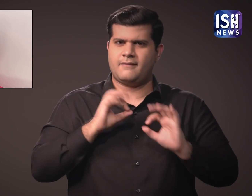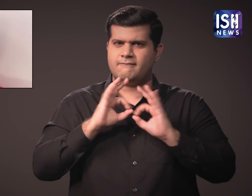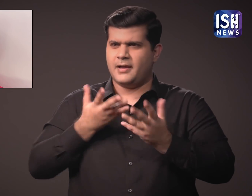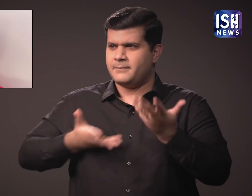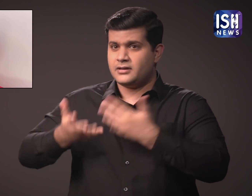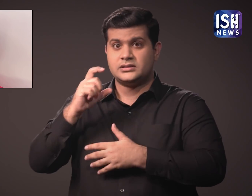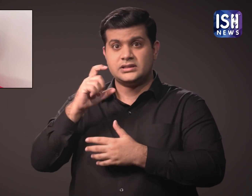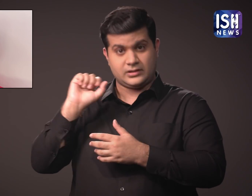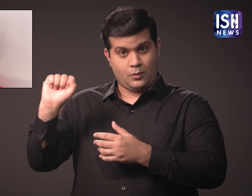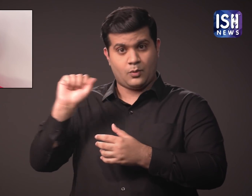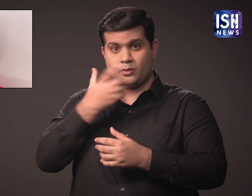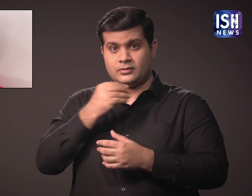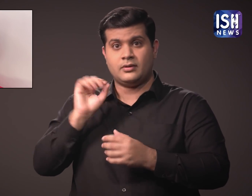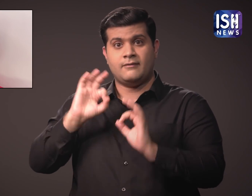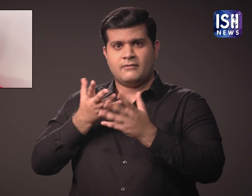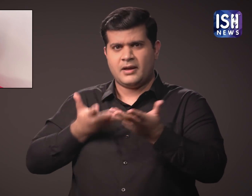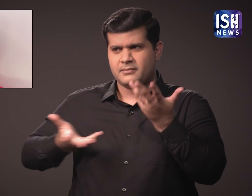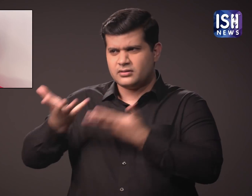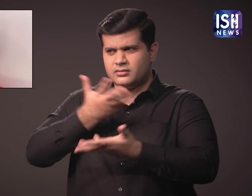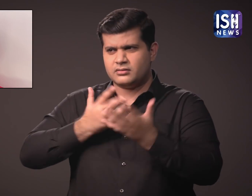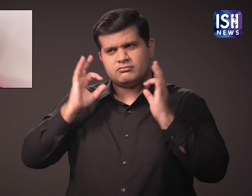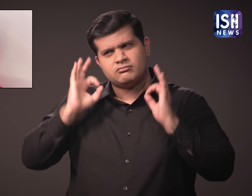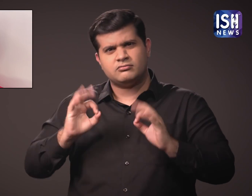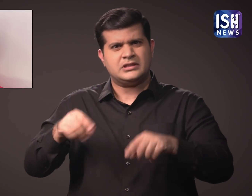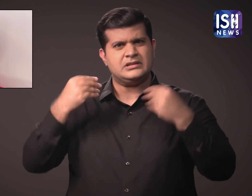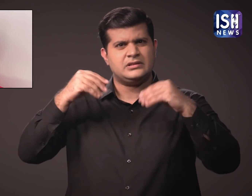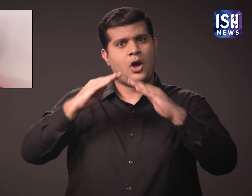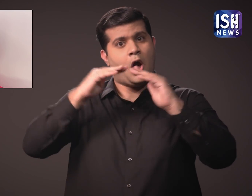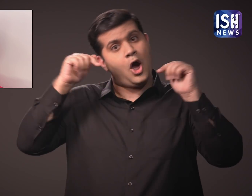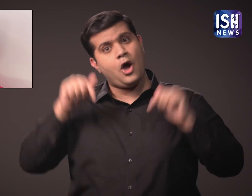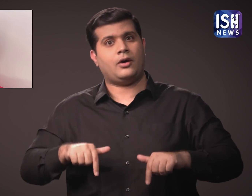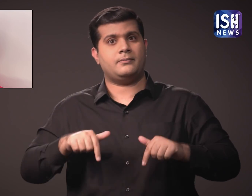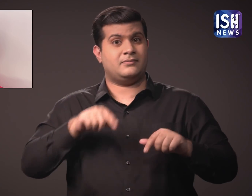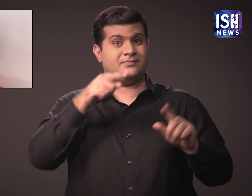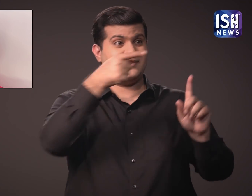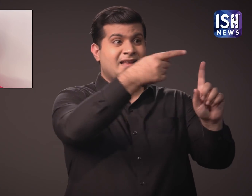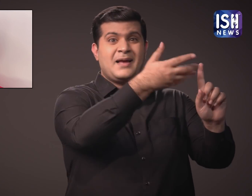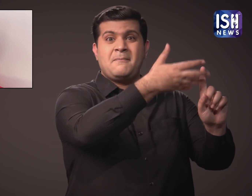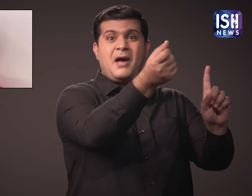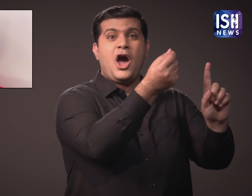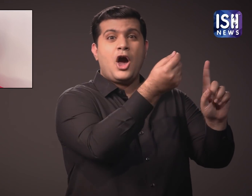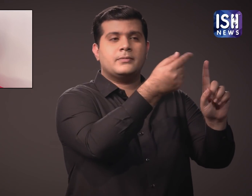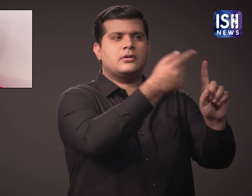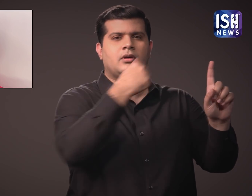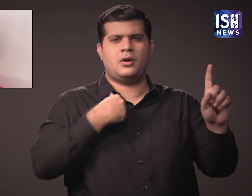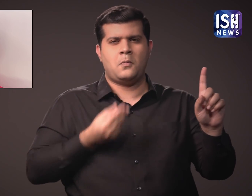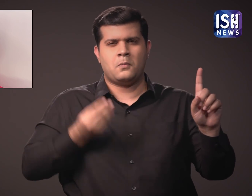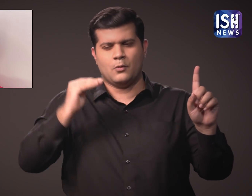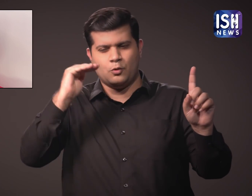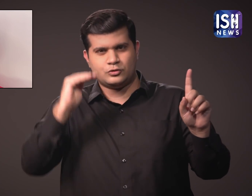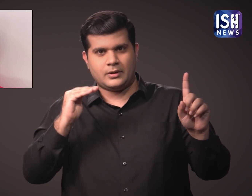After discussing it with his family, he decided to sell such items at a lower price from their home.